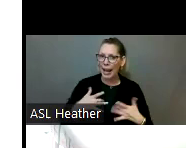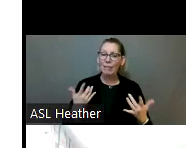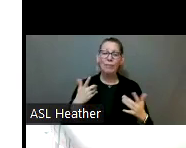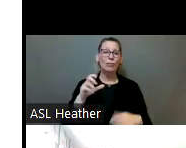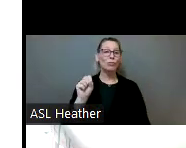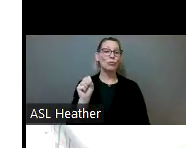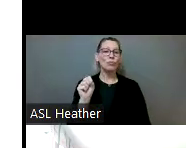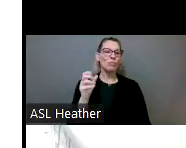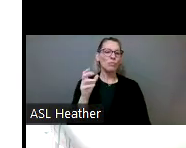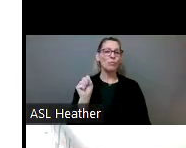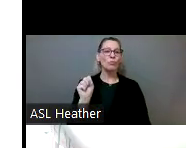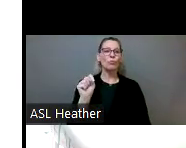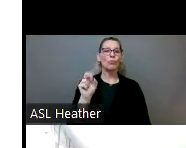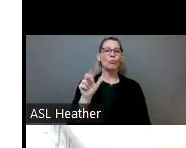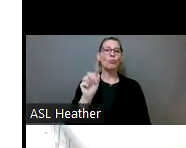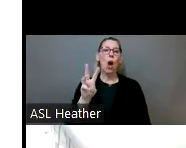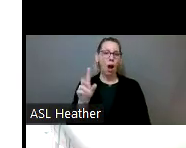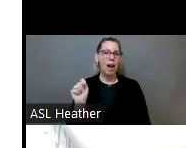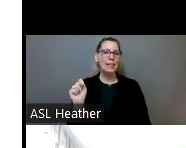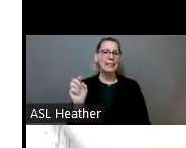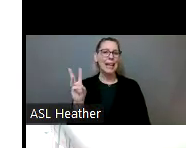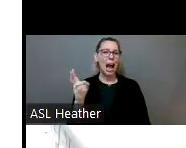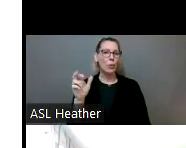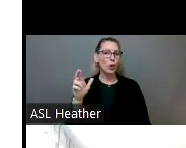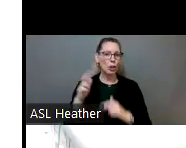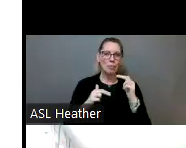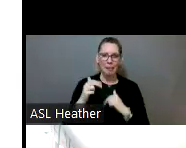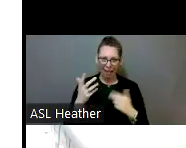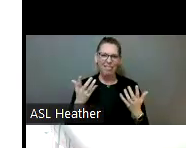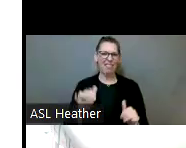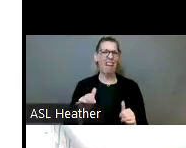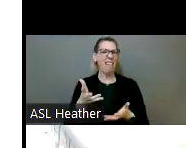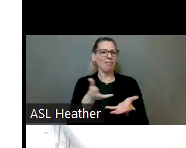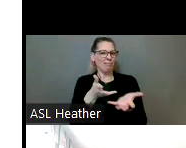so these are all activities we want to get students interacting with each other because their